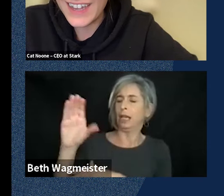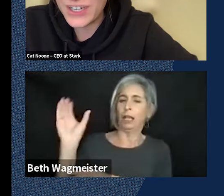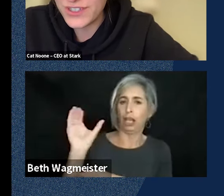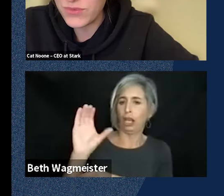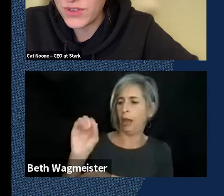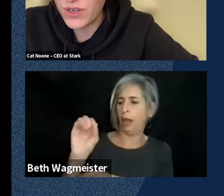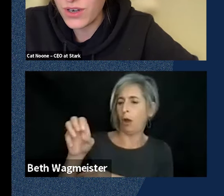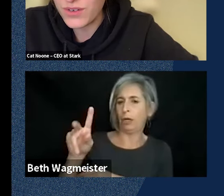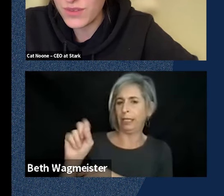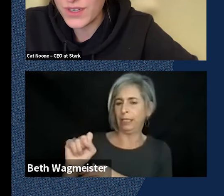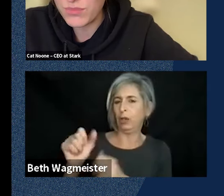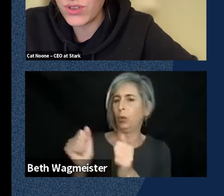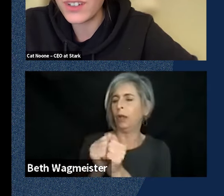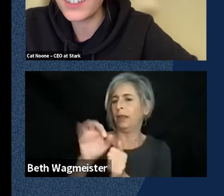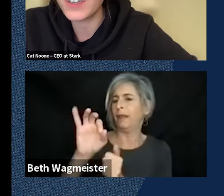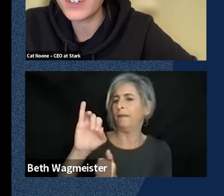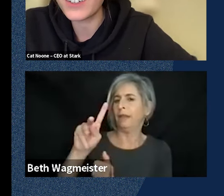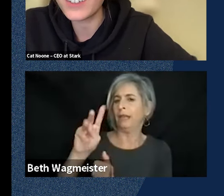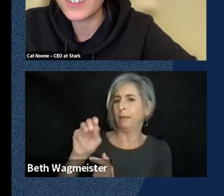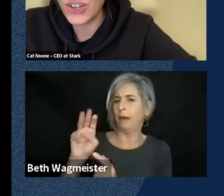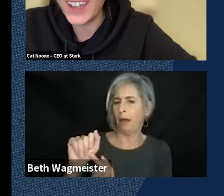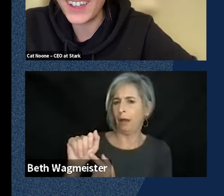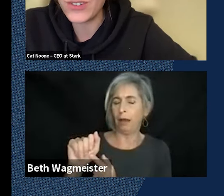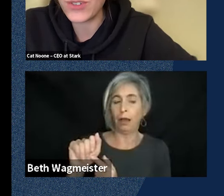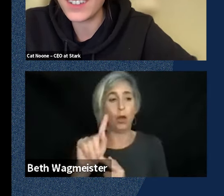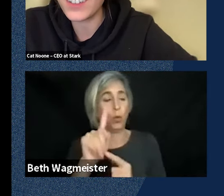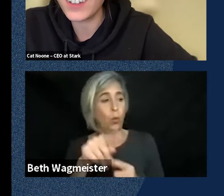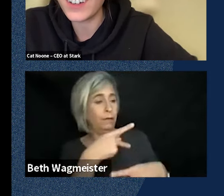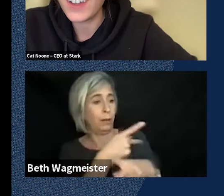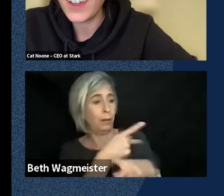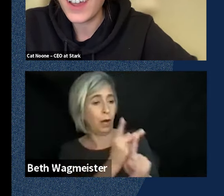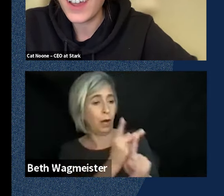And actually one of our product designers Tregg, who is here asked,